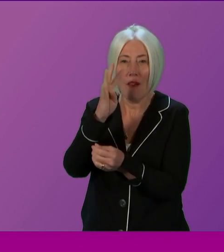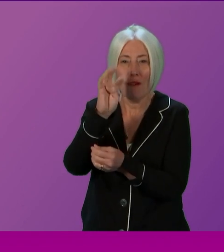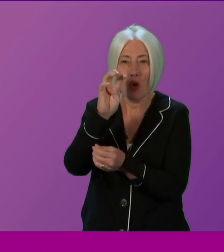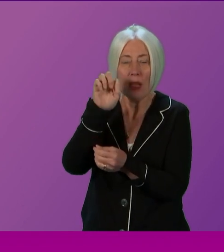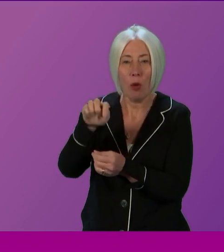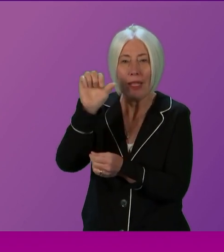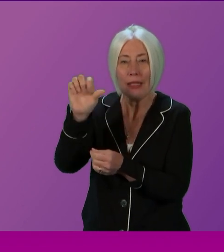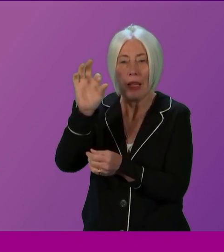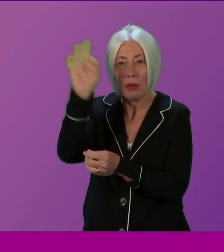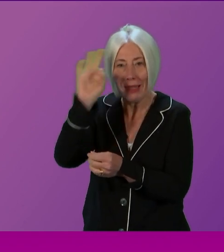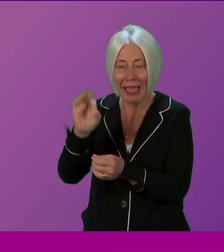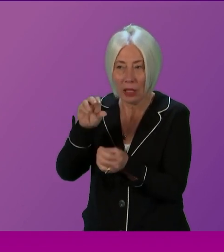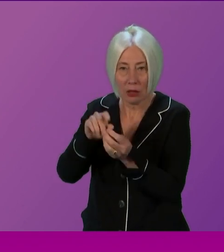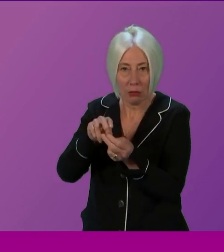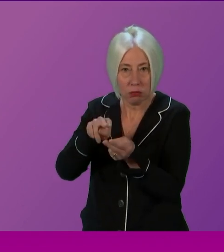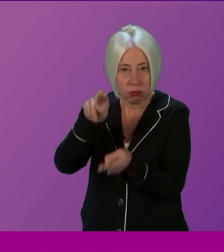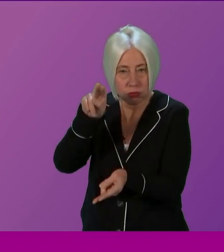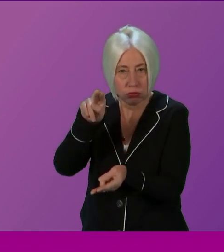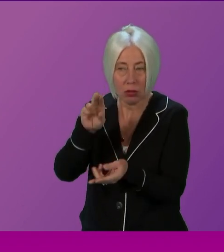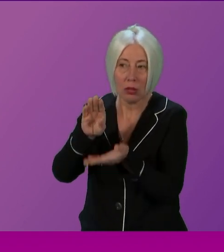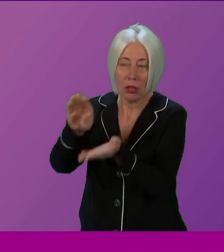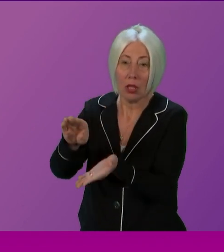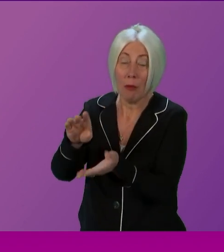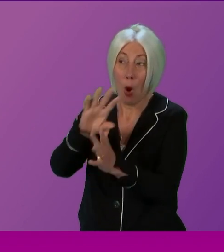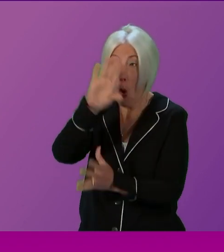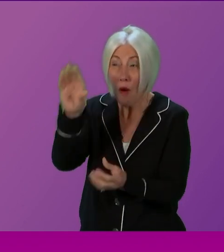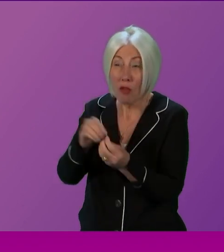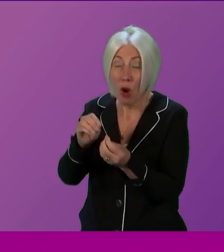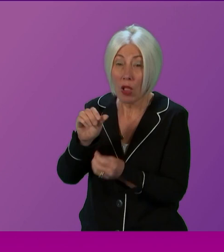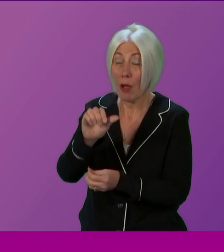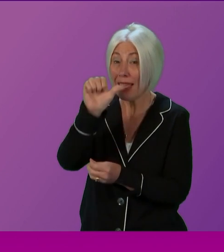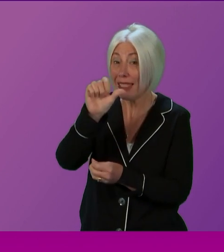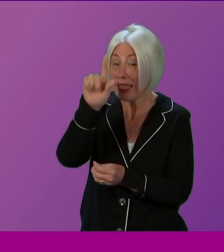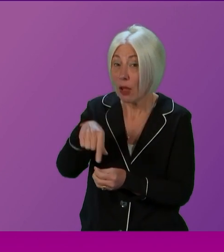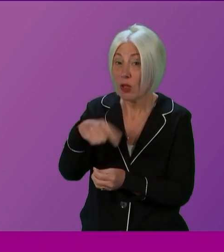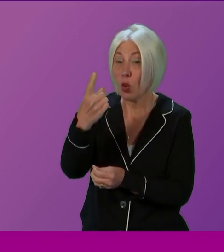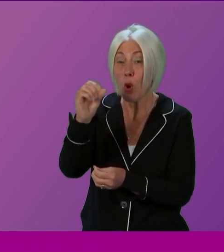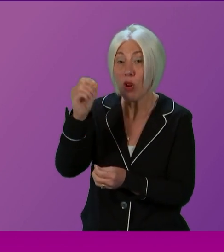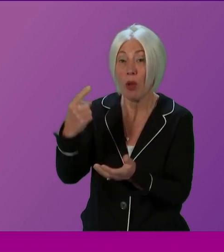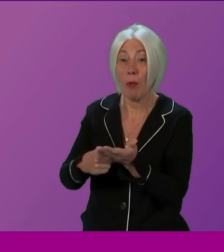cent and would mean an overall increase of more than £6,100 over two years for